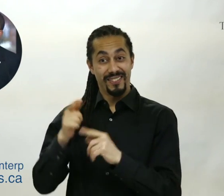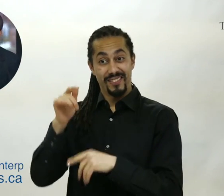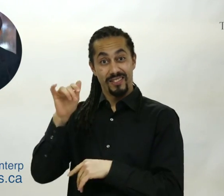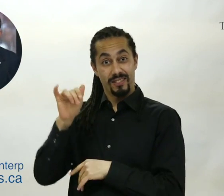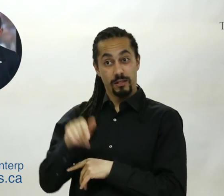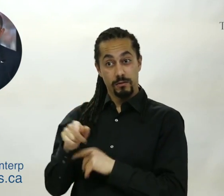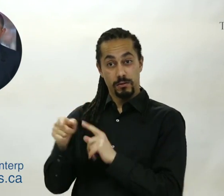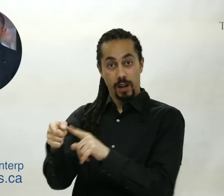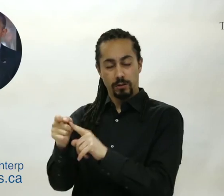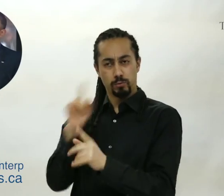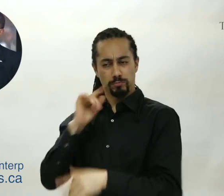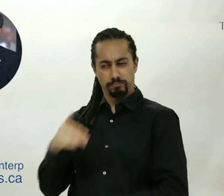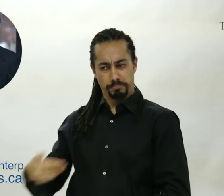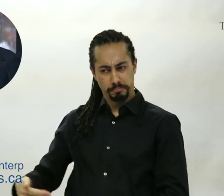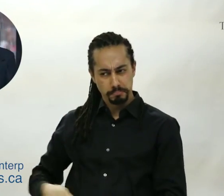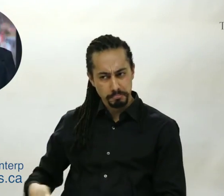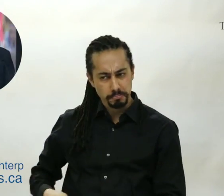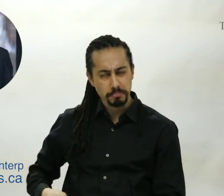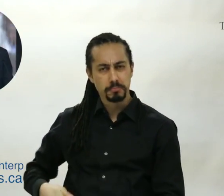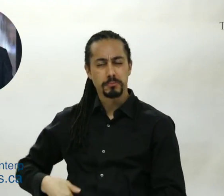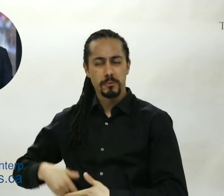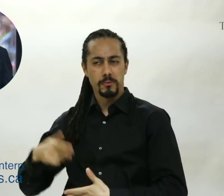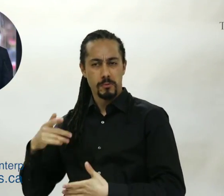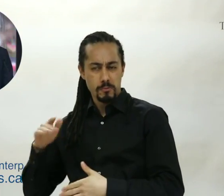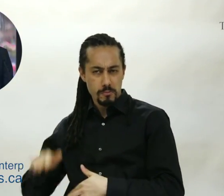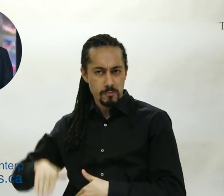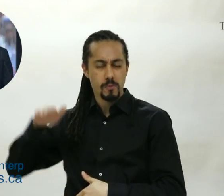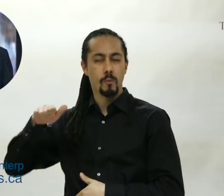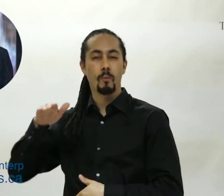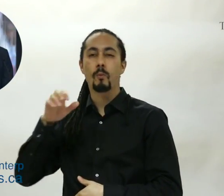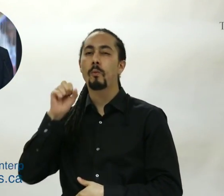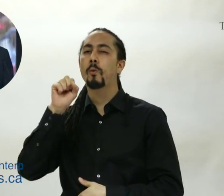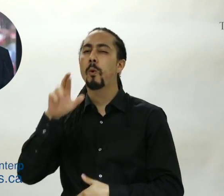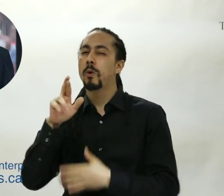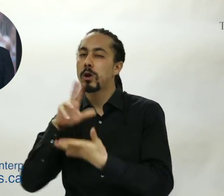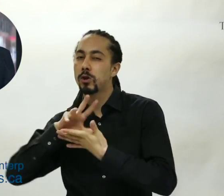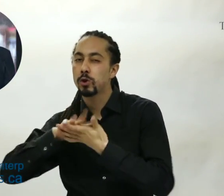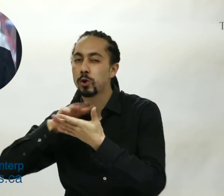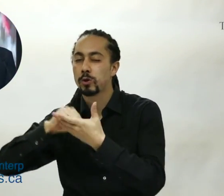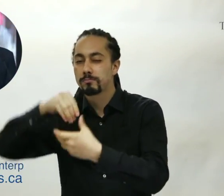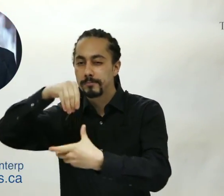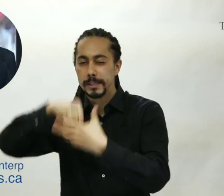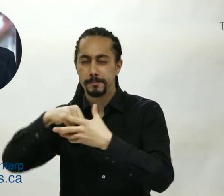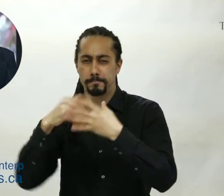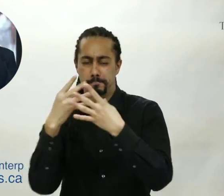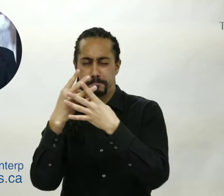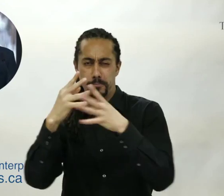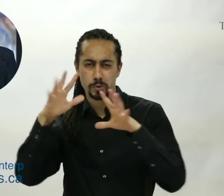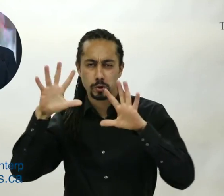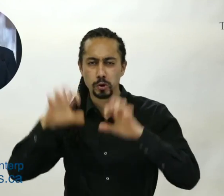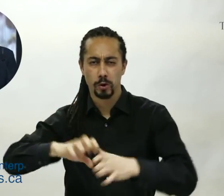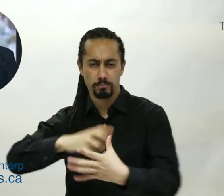or how much was shaped in a dark and solitary cell.